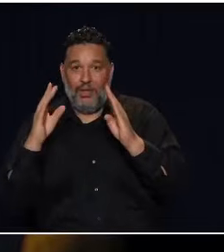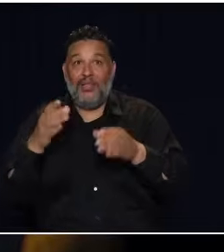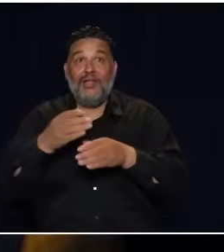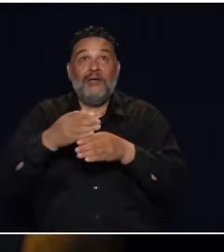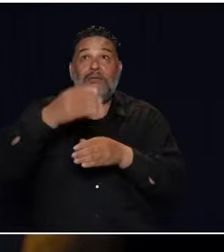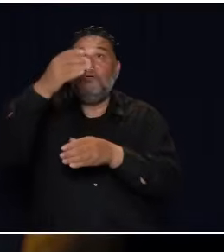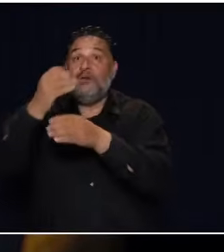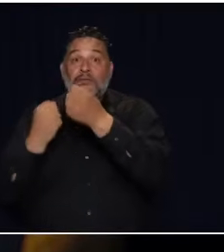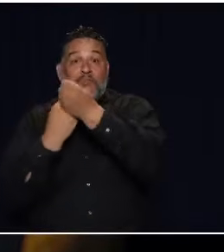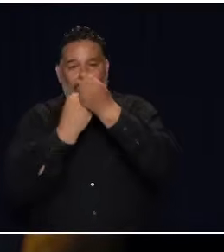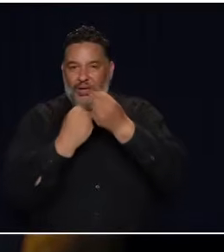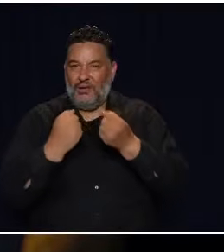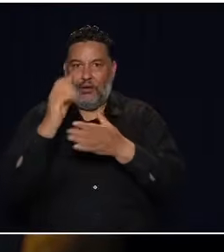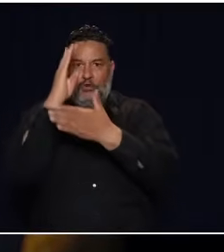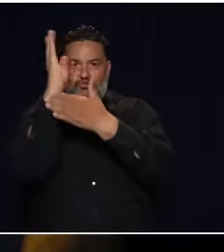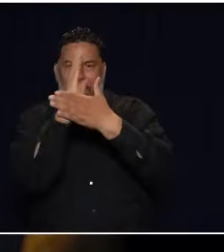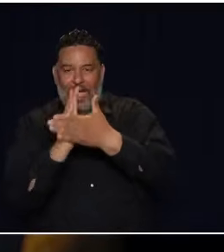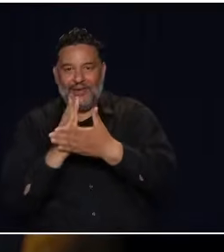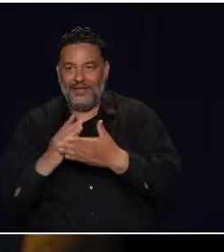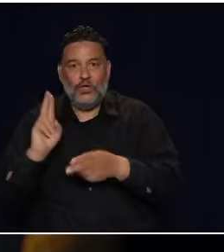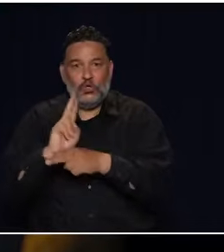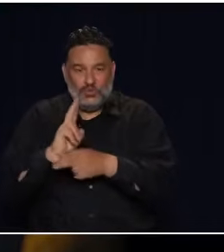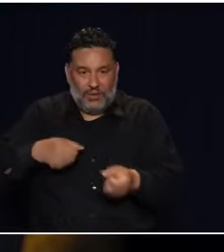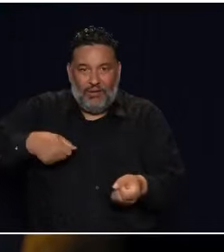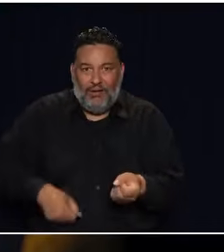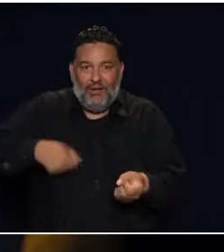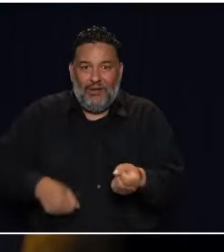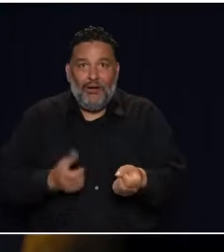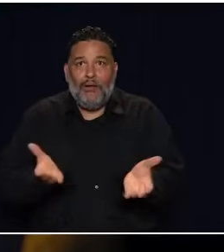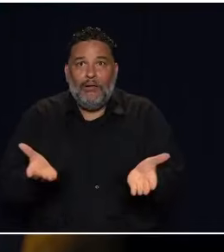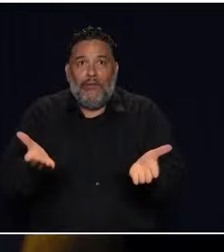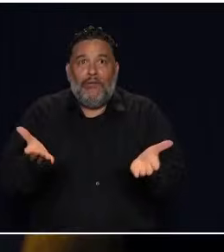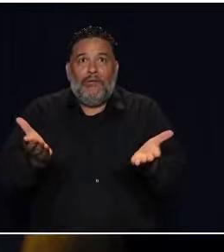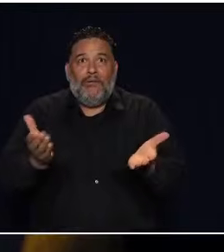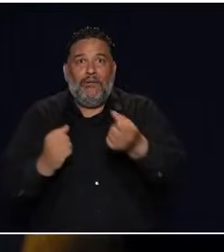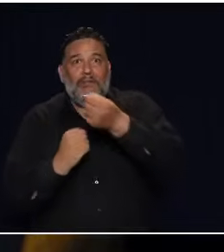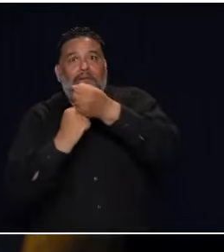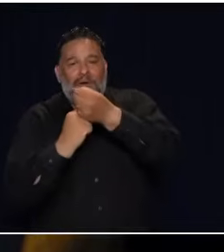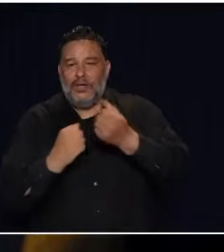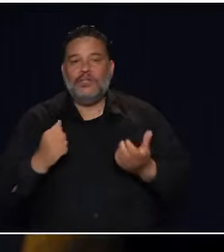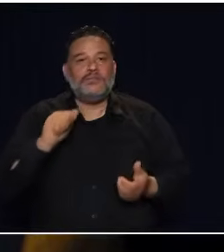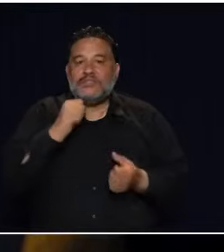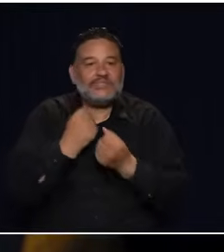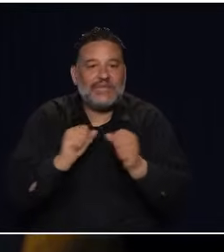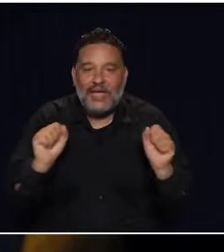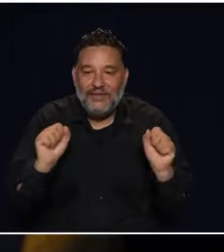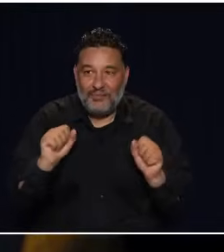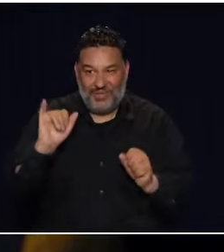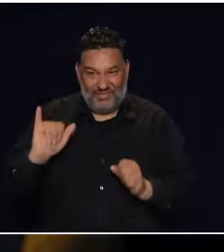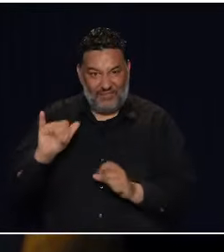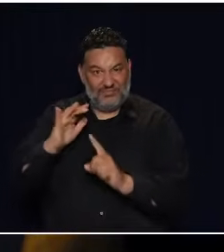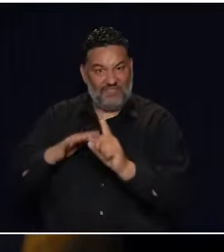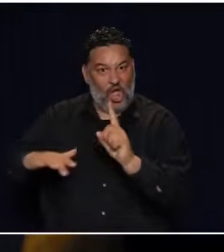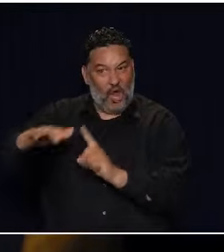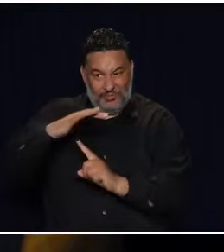ARIZONA, WHERE LITERALLY THE GYM IS HELD UP BY HYDRAULIC JACK LIFTS BECAUSE THE BEAMS ARE CRACKED.